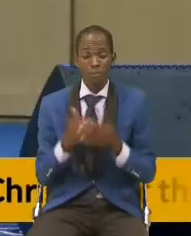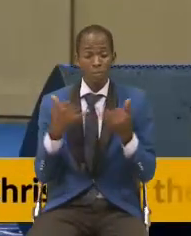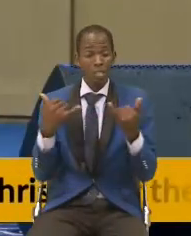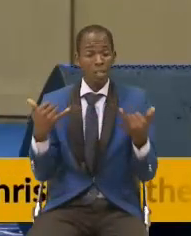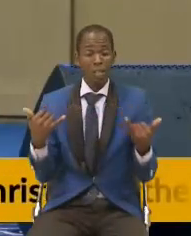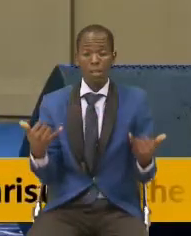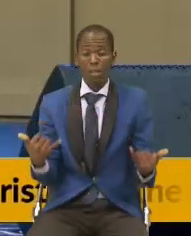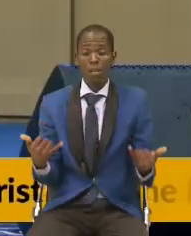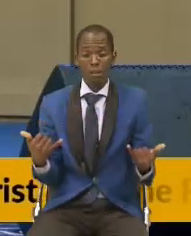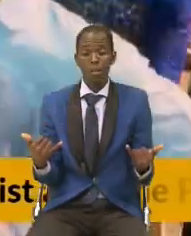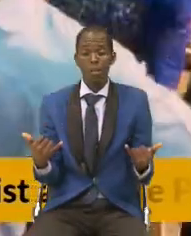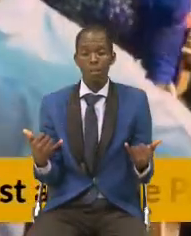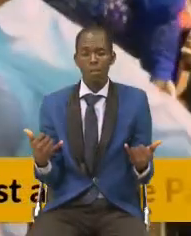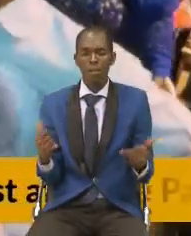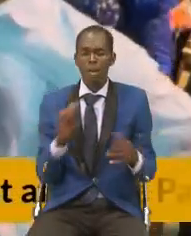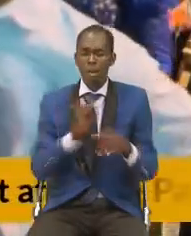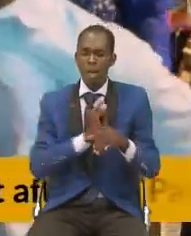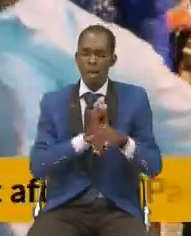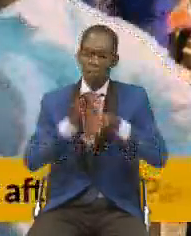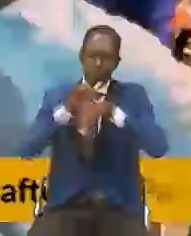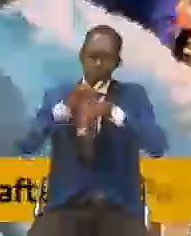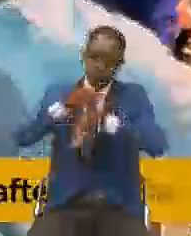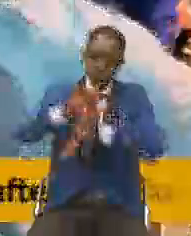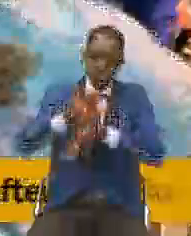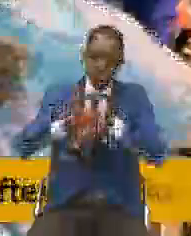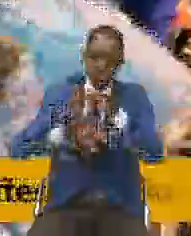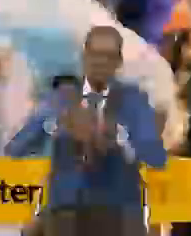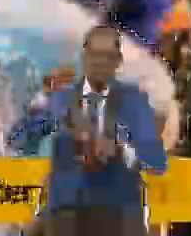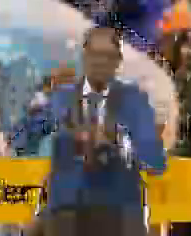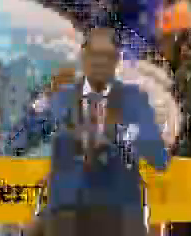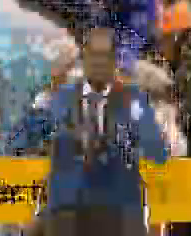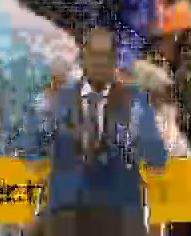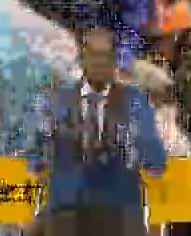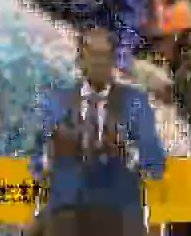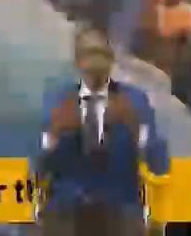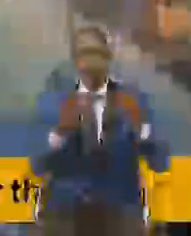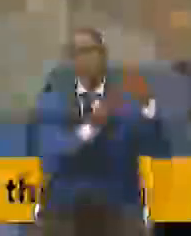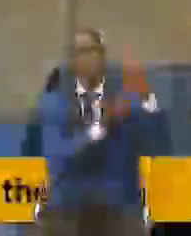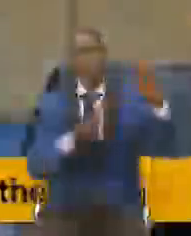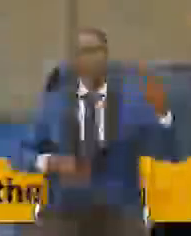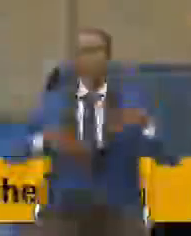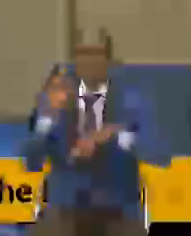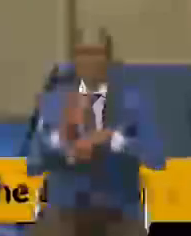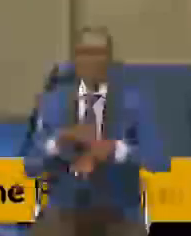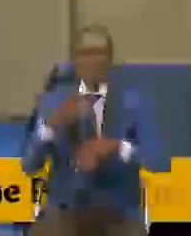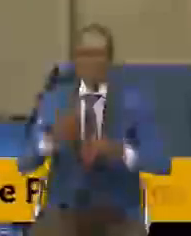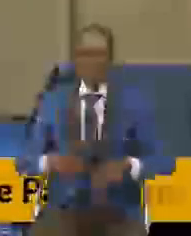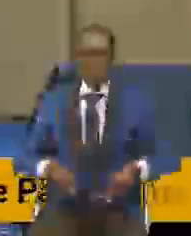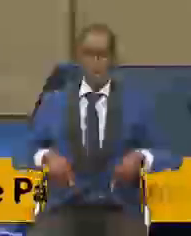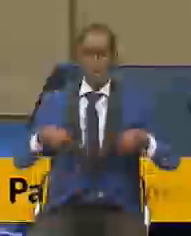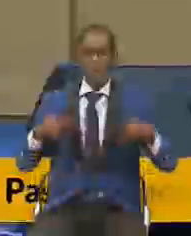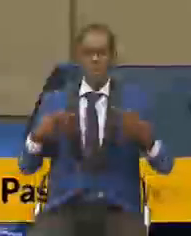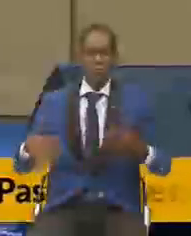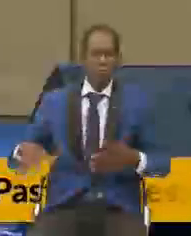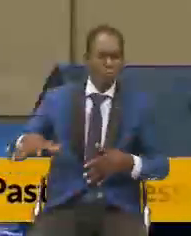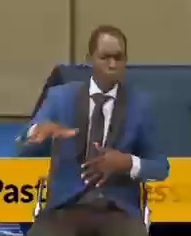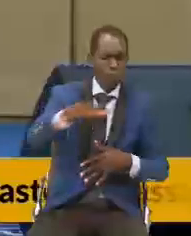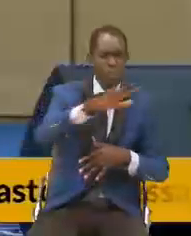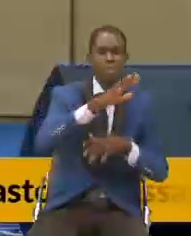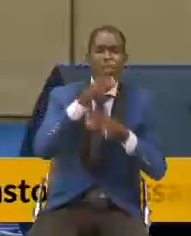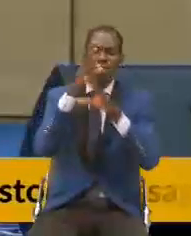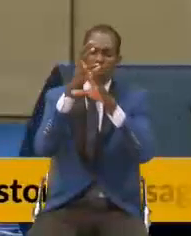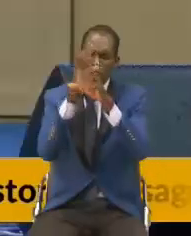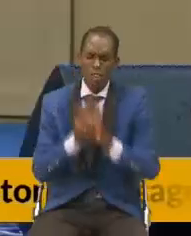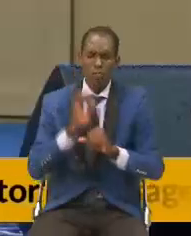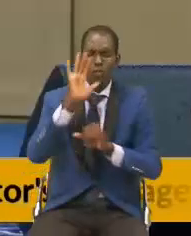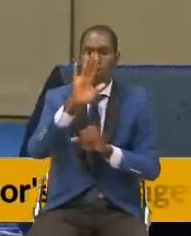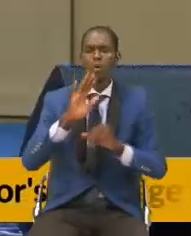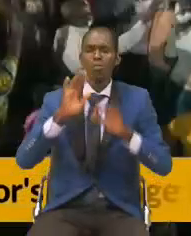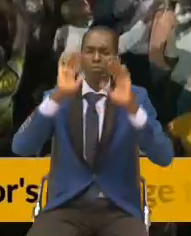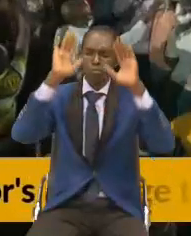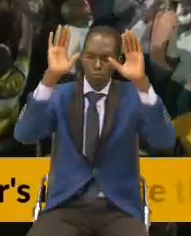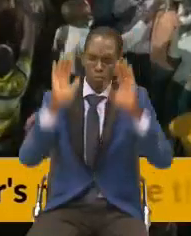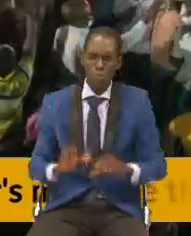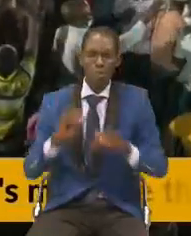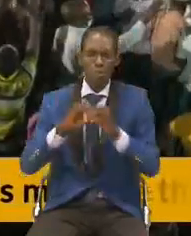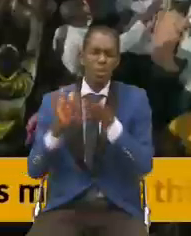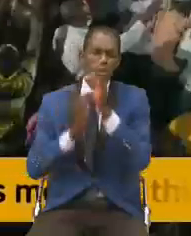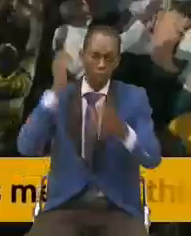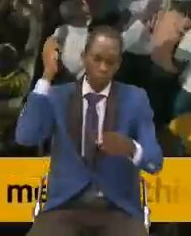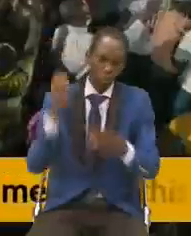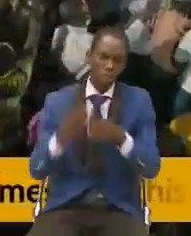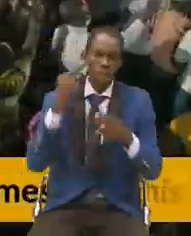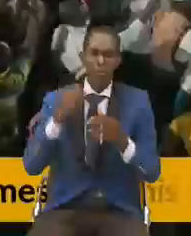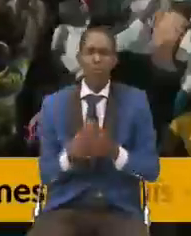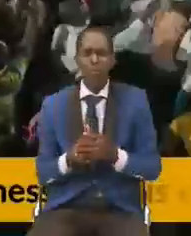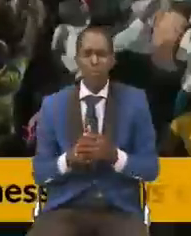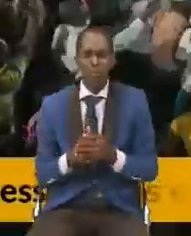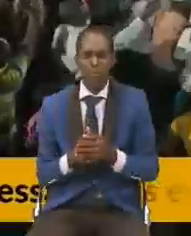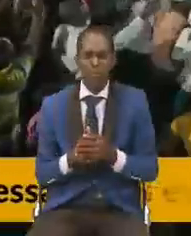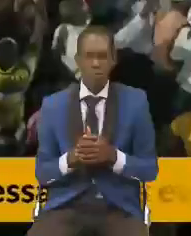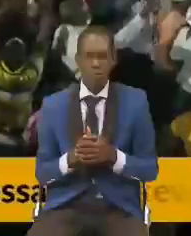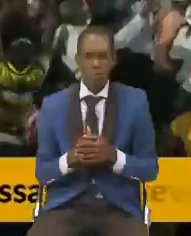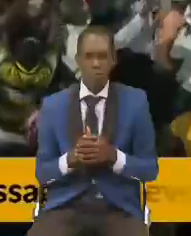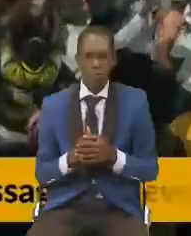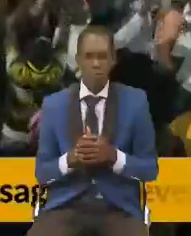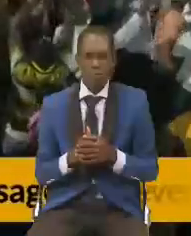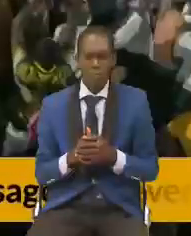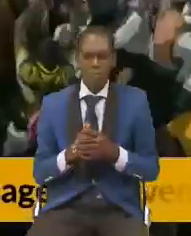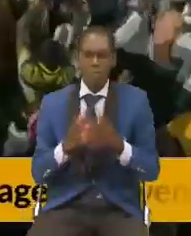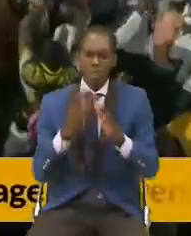jesus name now i sent forth the power of the lord upon your life receive your miracle in jesus name